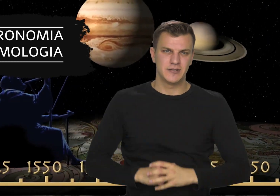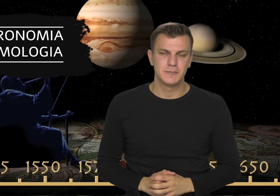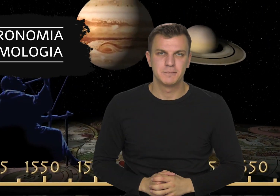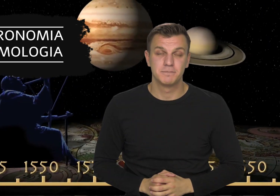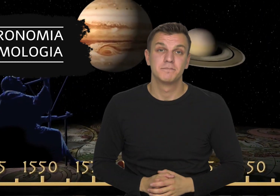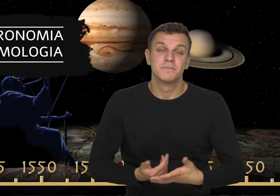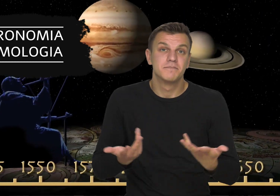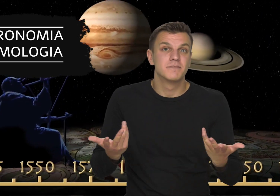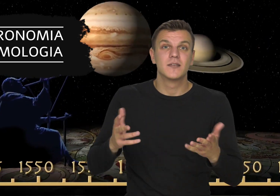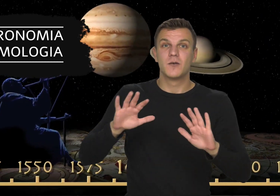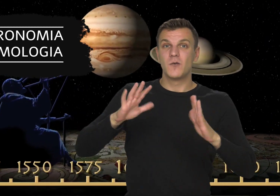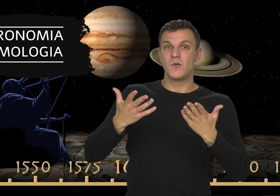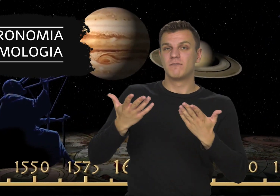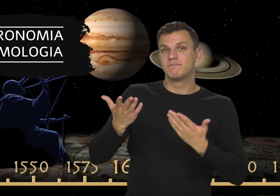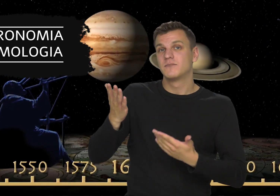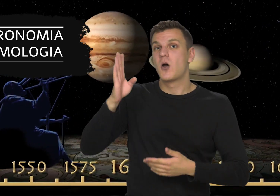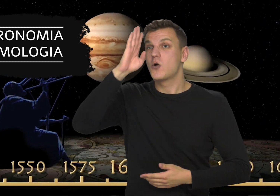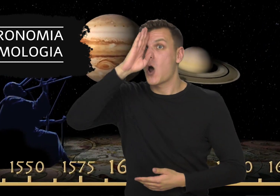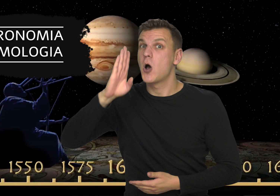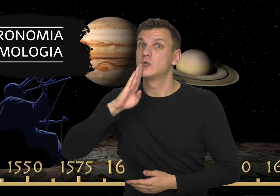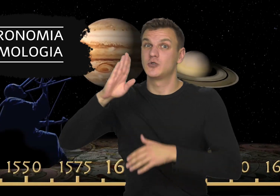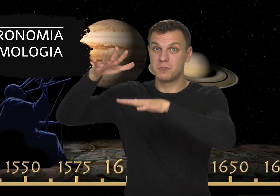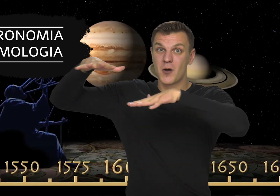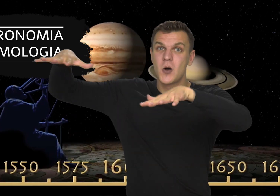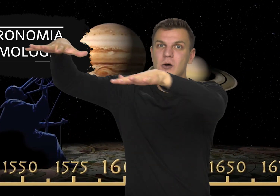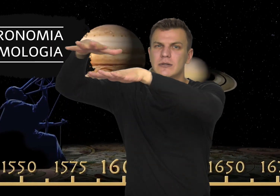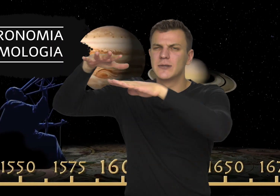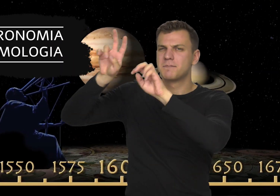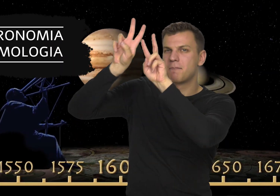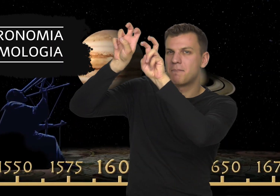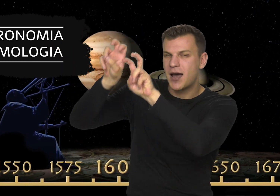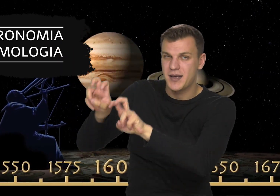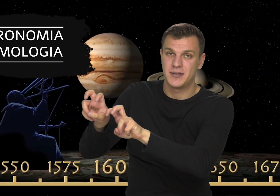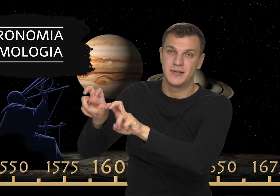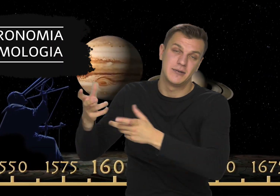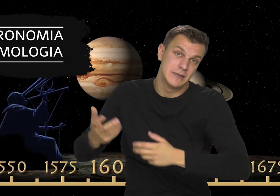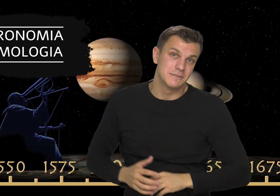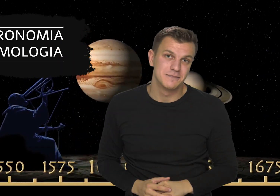For example: COSMOS SPACE STUDY/ANALYSIS.